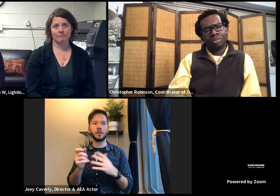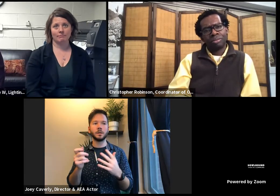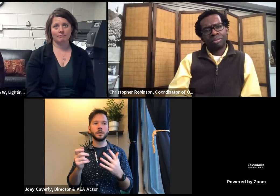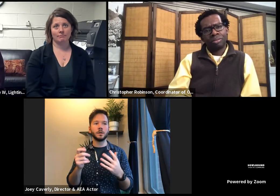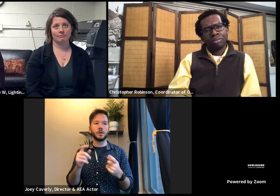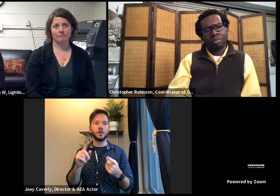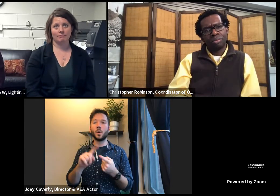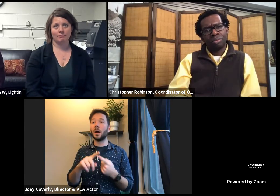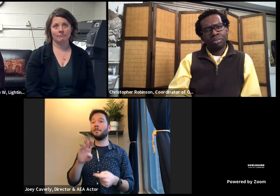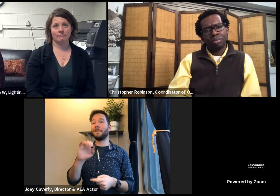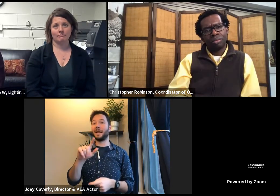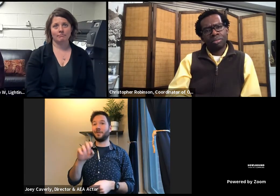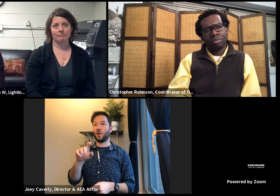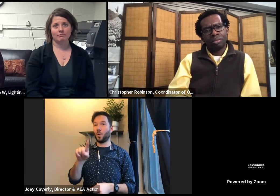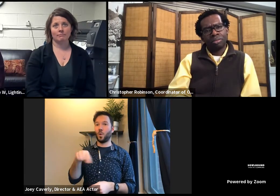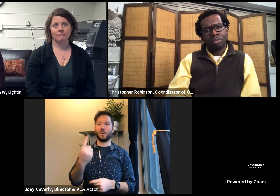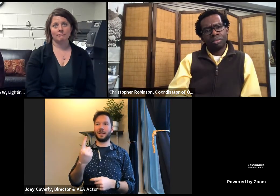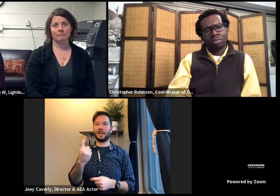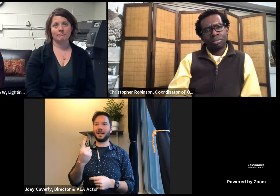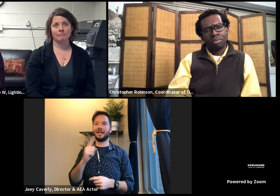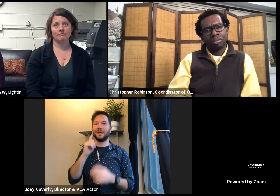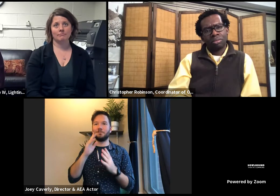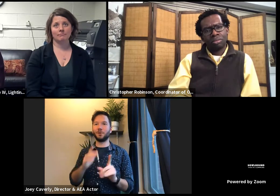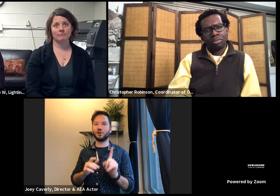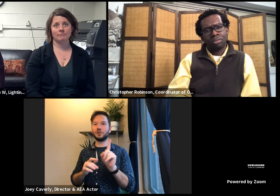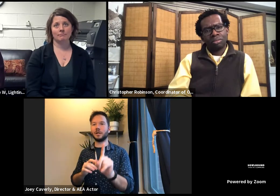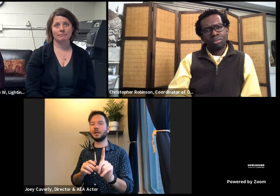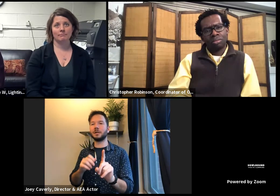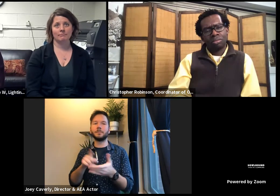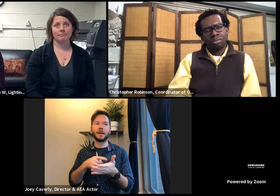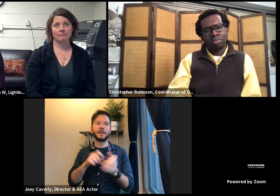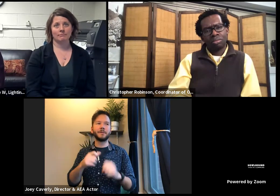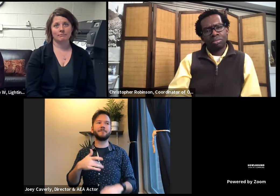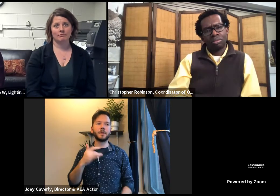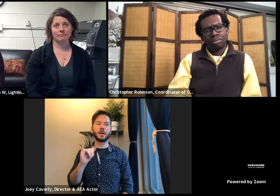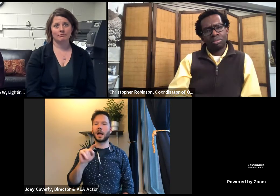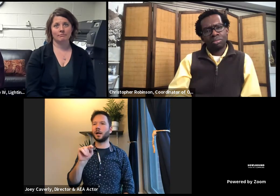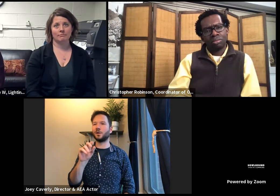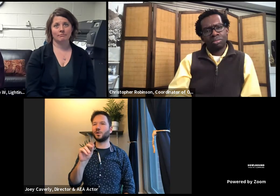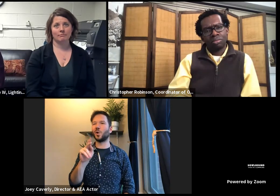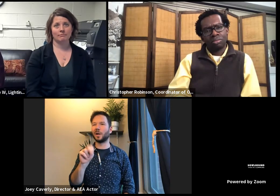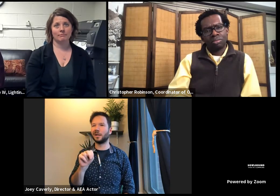It certainly adds value. It's valuable because if you only have one deaf person in the room,